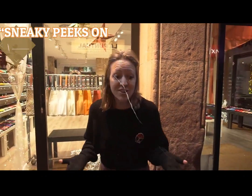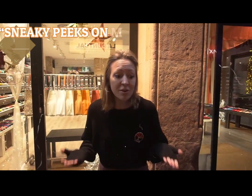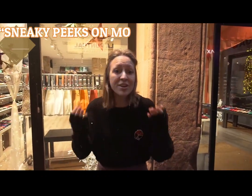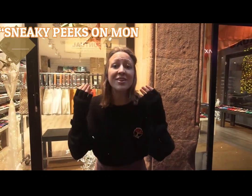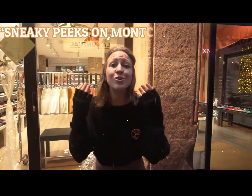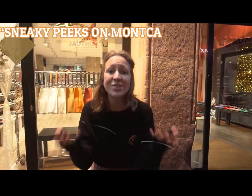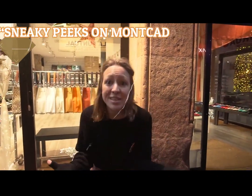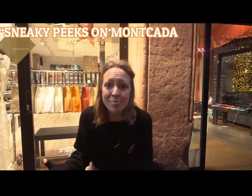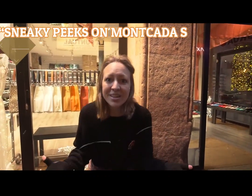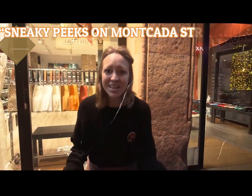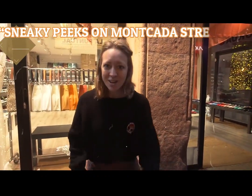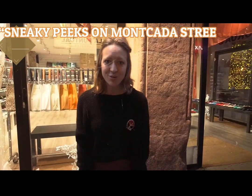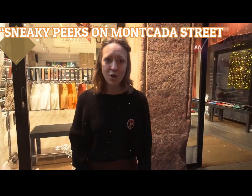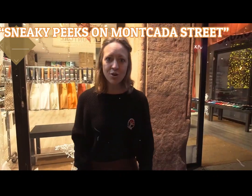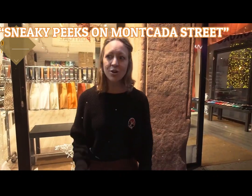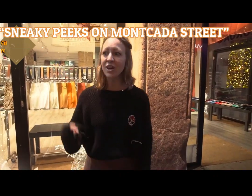they wanted the gossip!